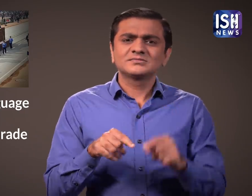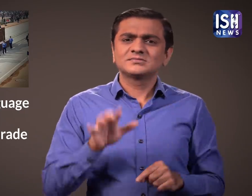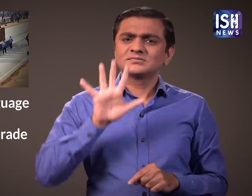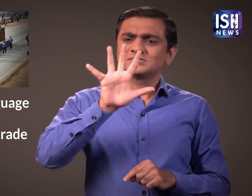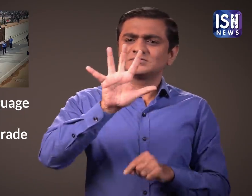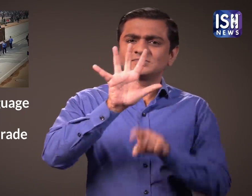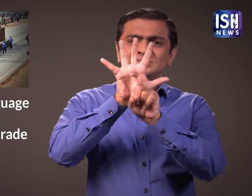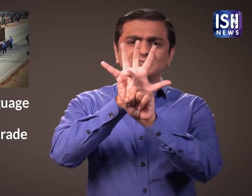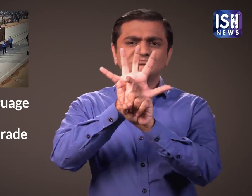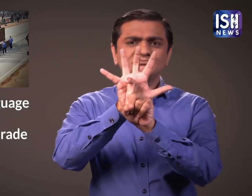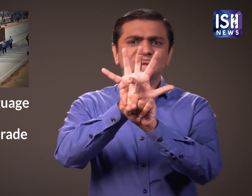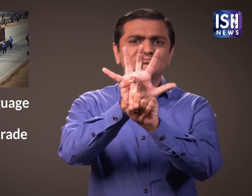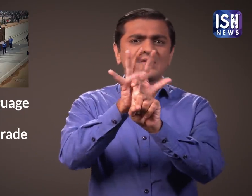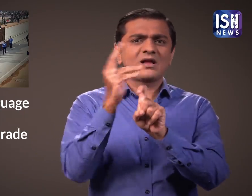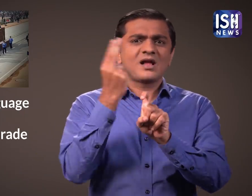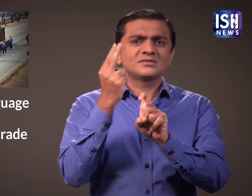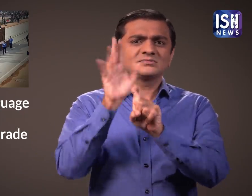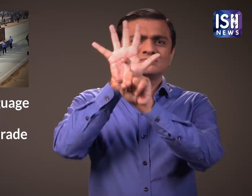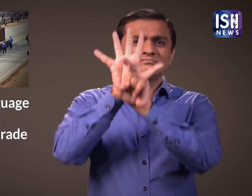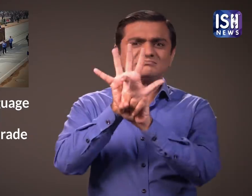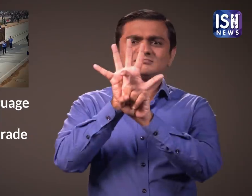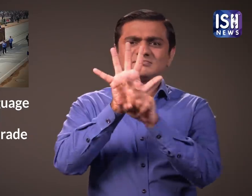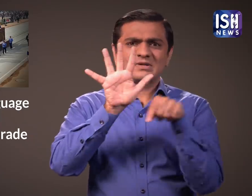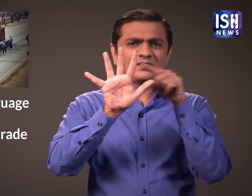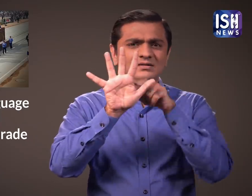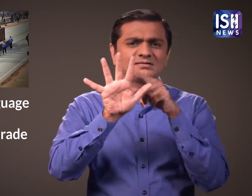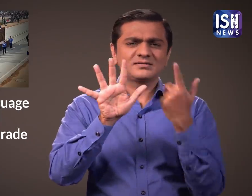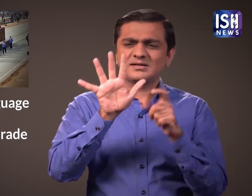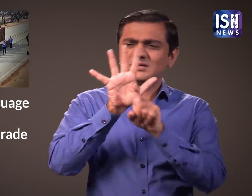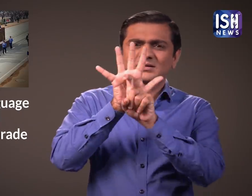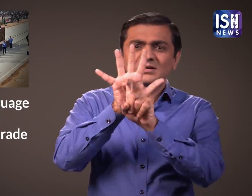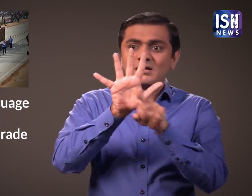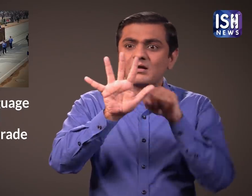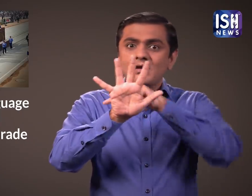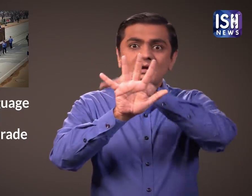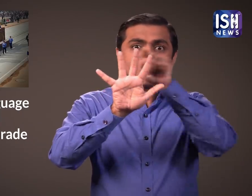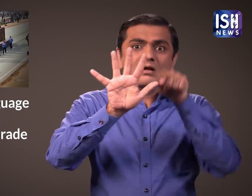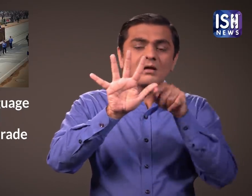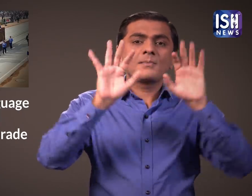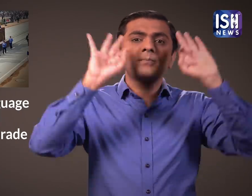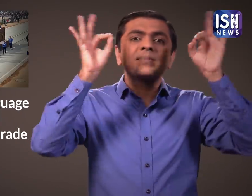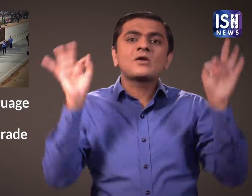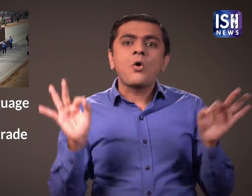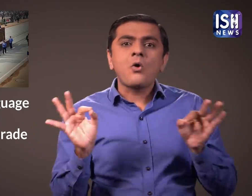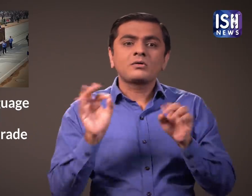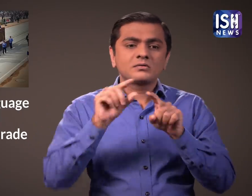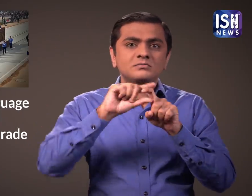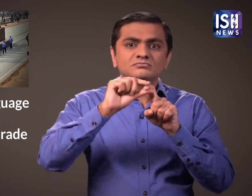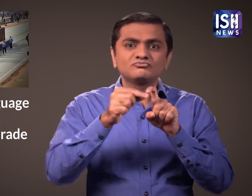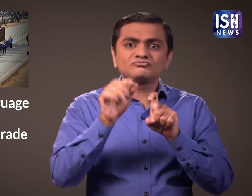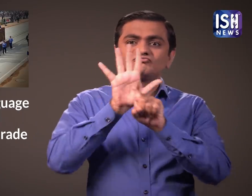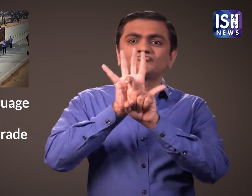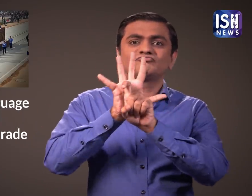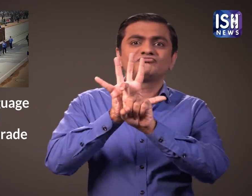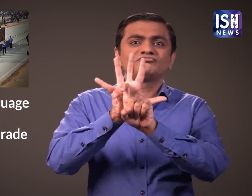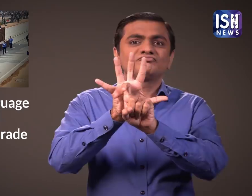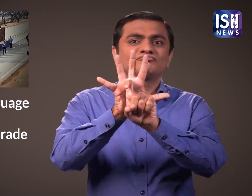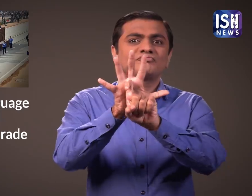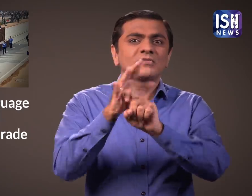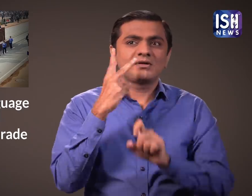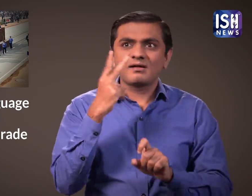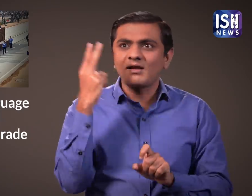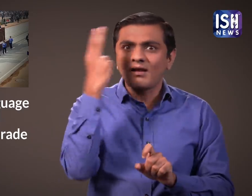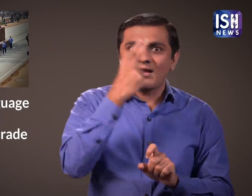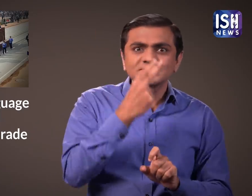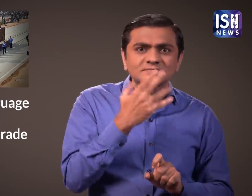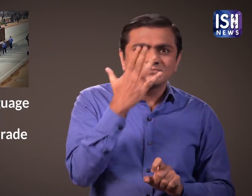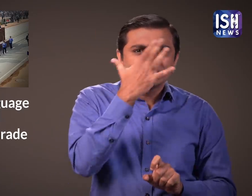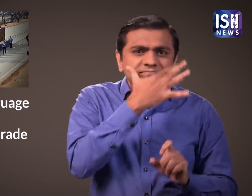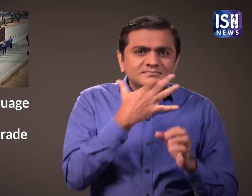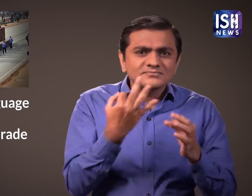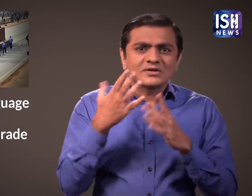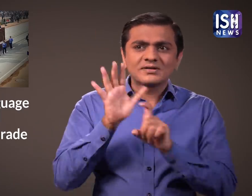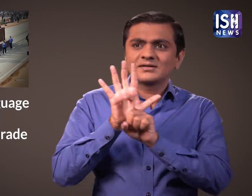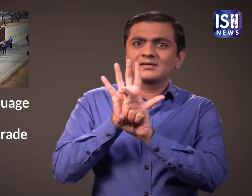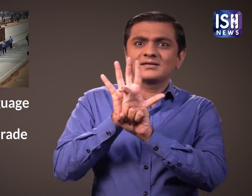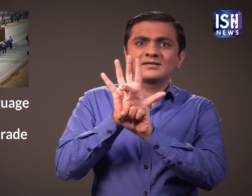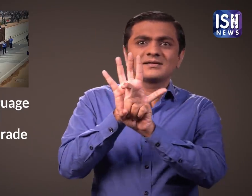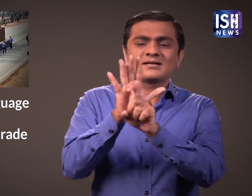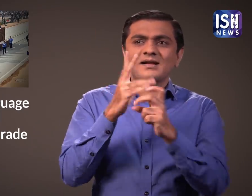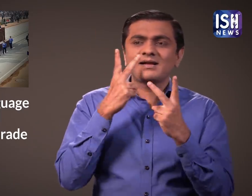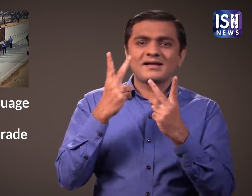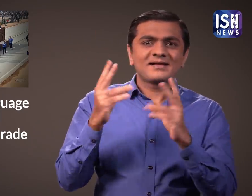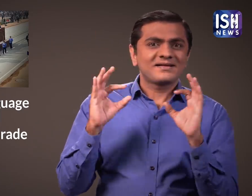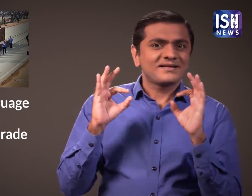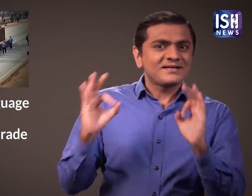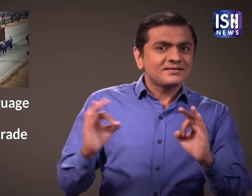The tableau had a hand model which was designed in the shape of a peacock.